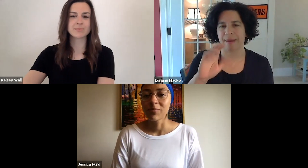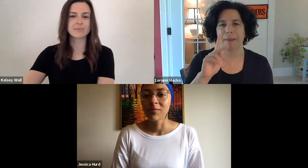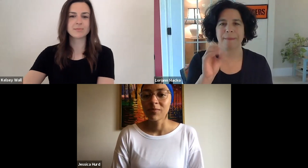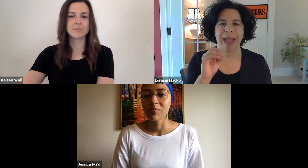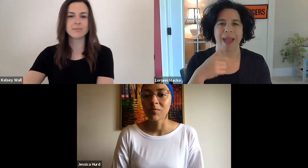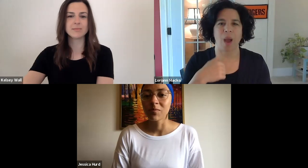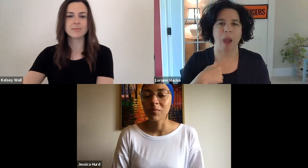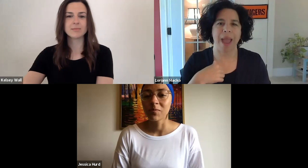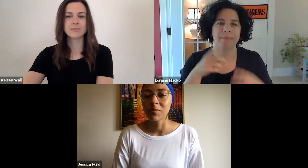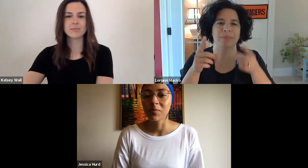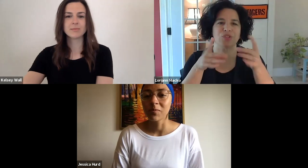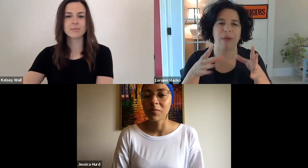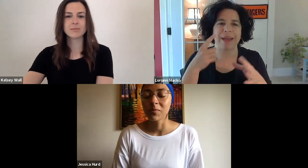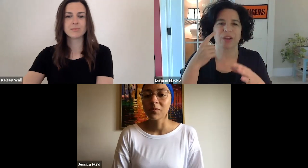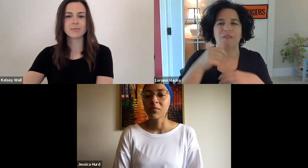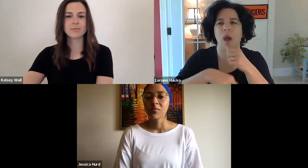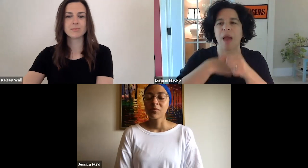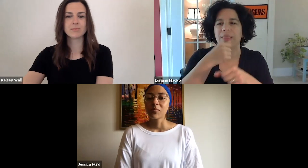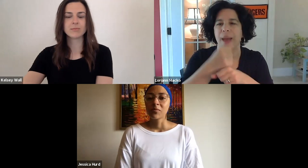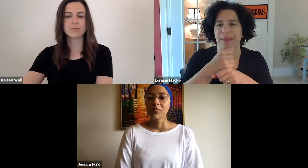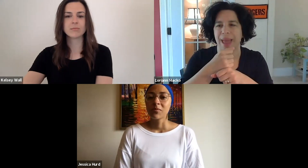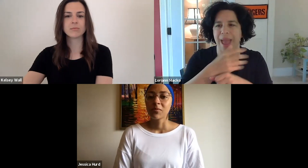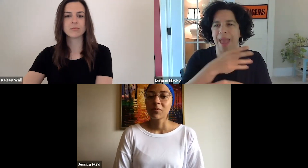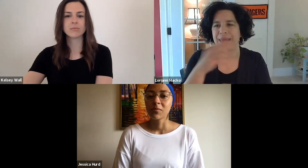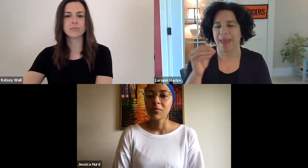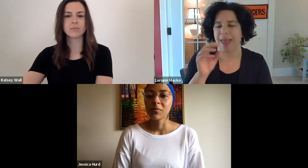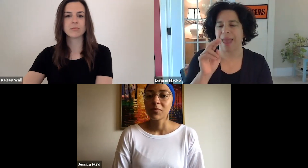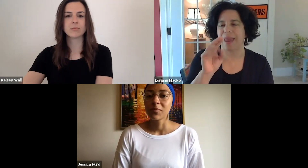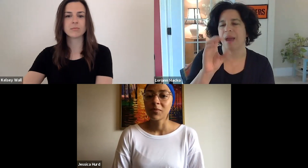and I am the director for the NTID Alumni